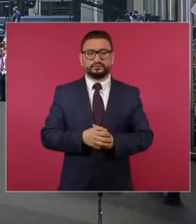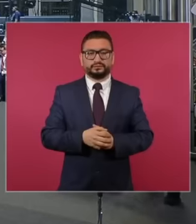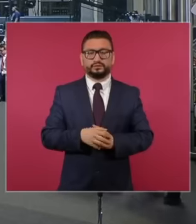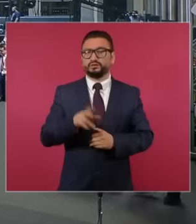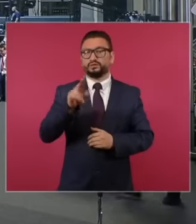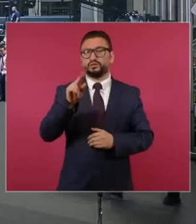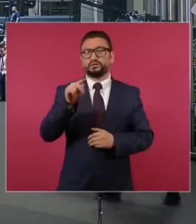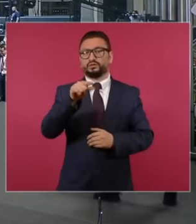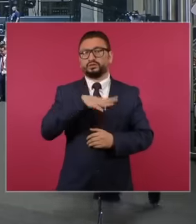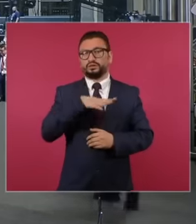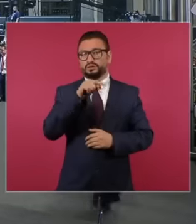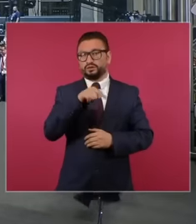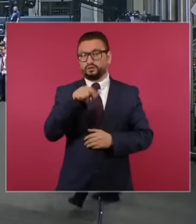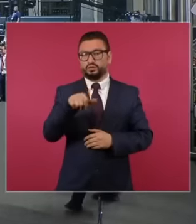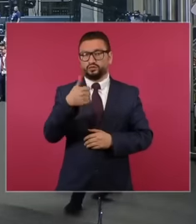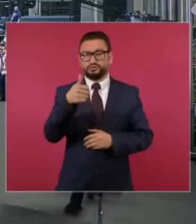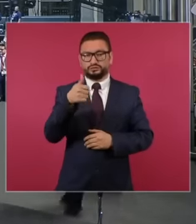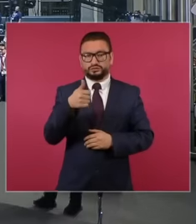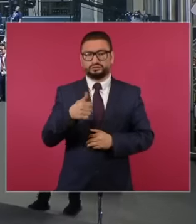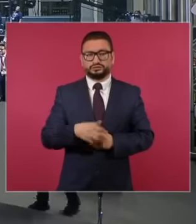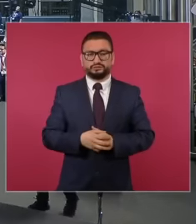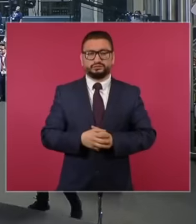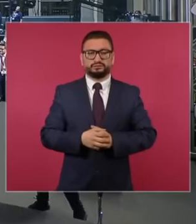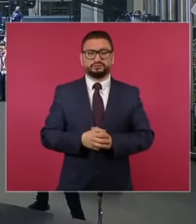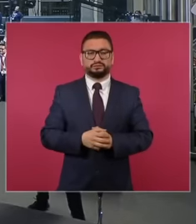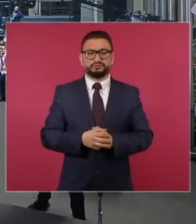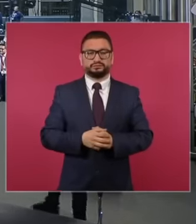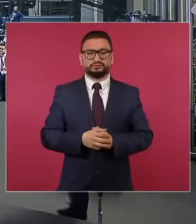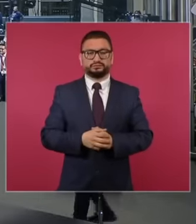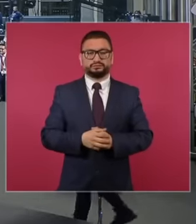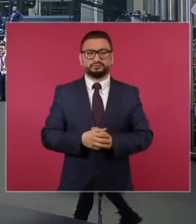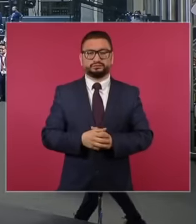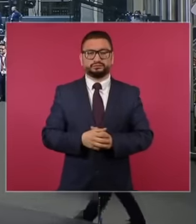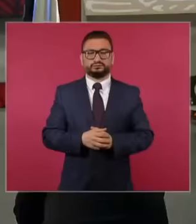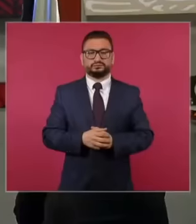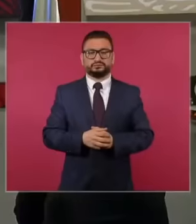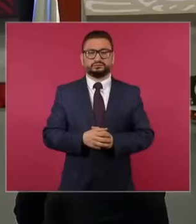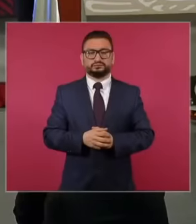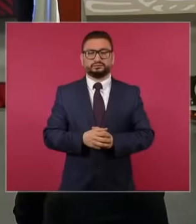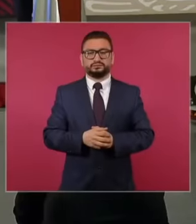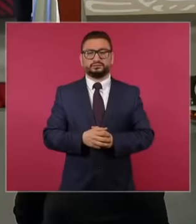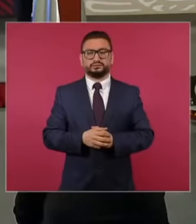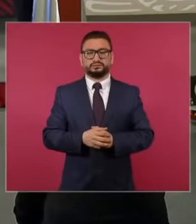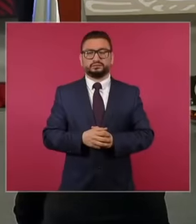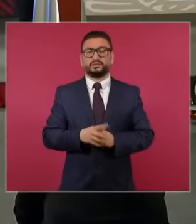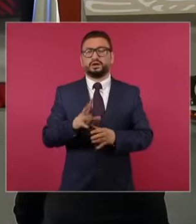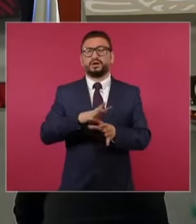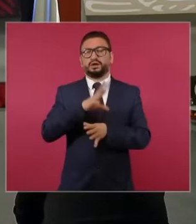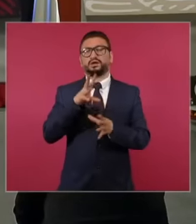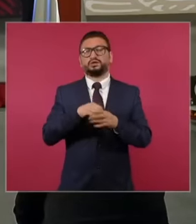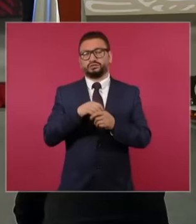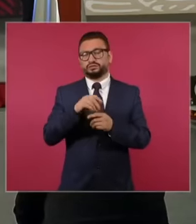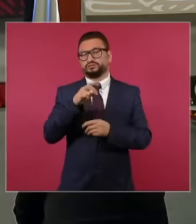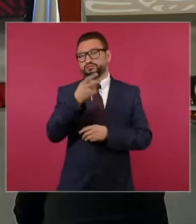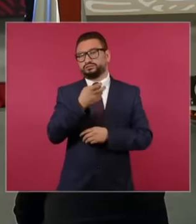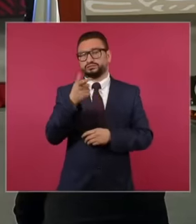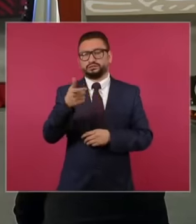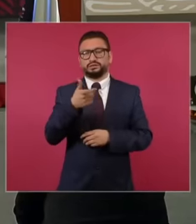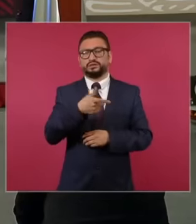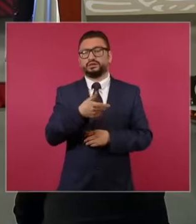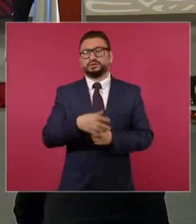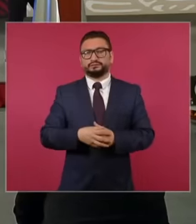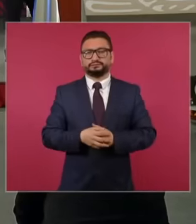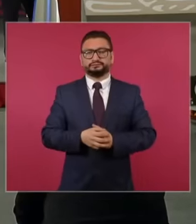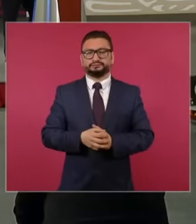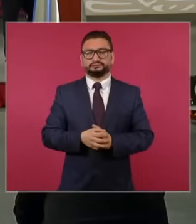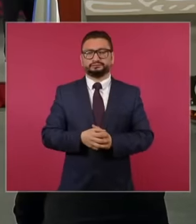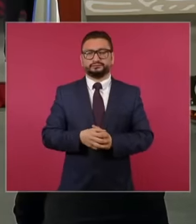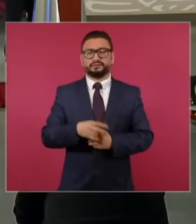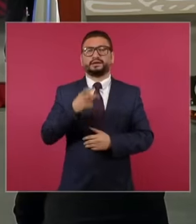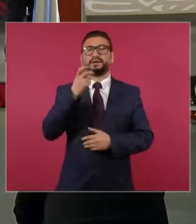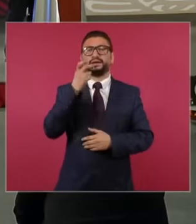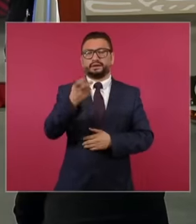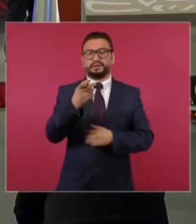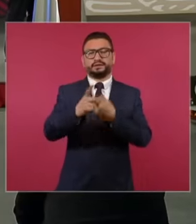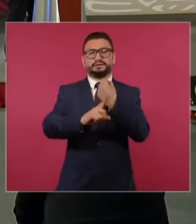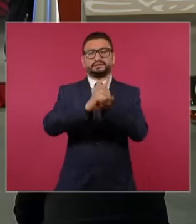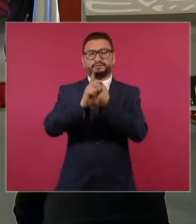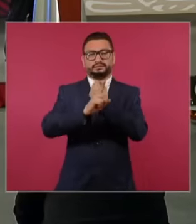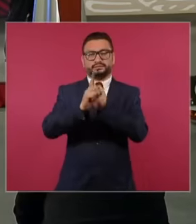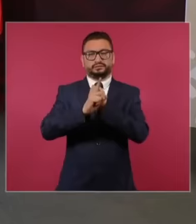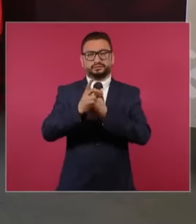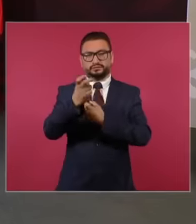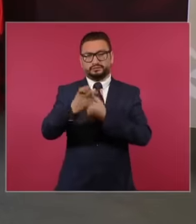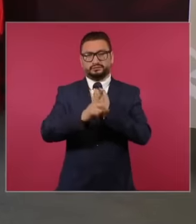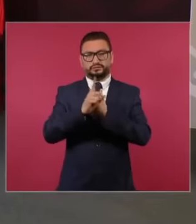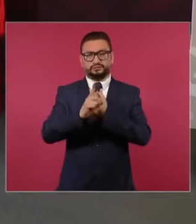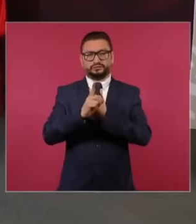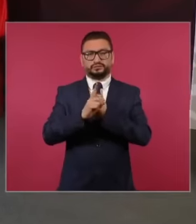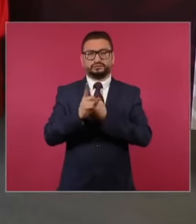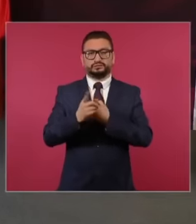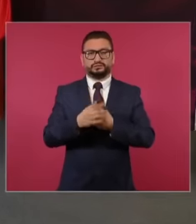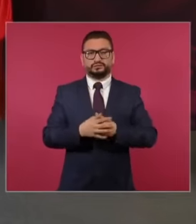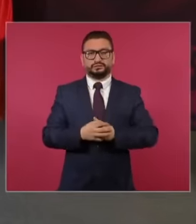11 Ah, it's total sun, but this is the problem. So they're